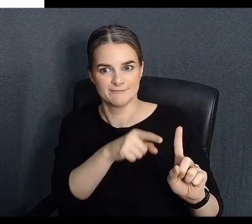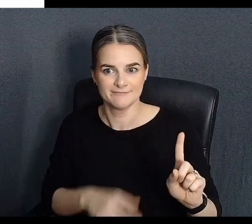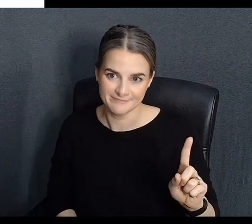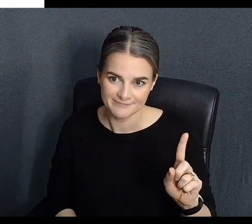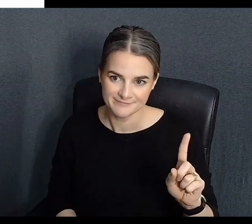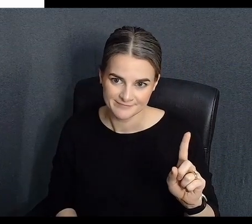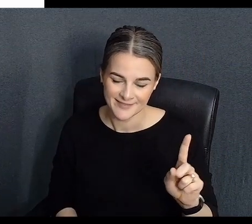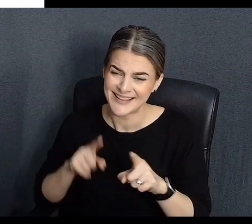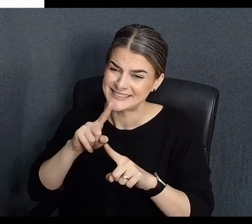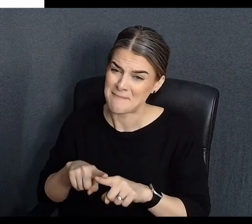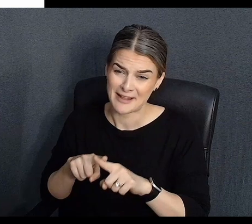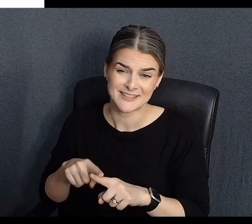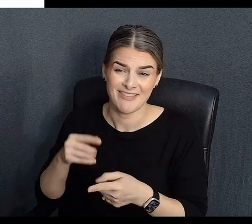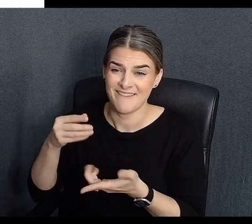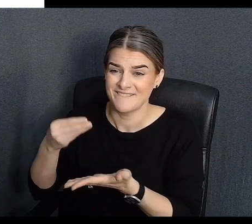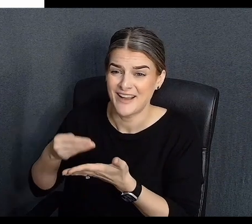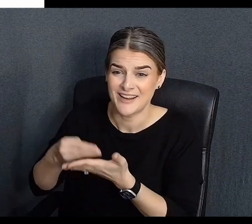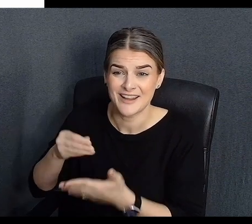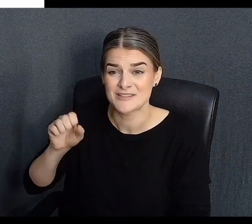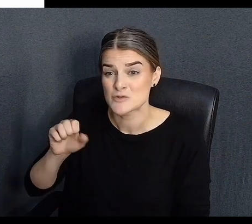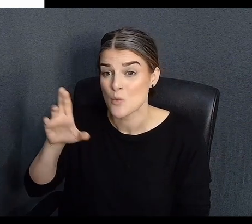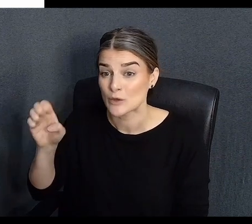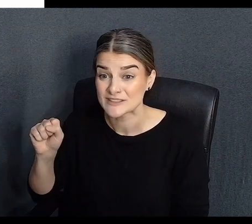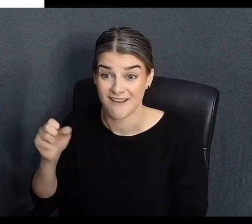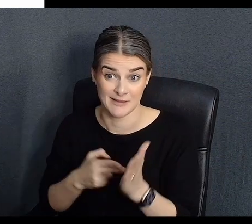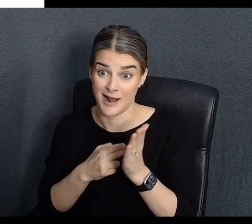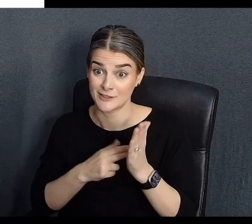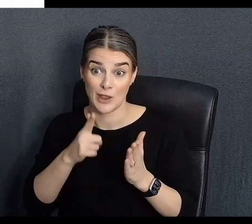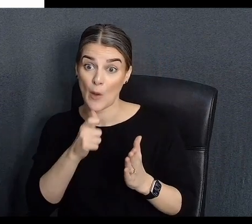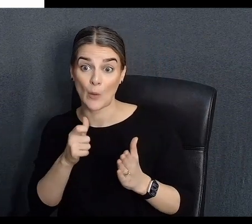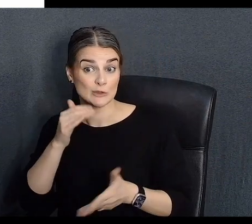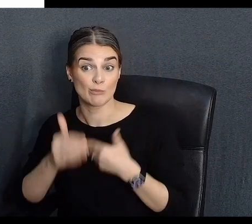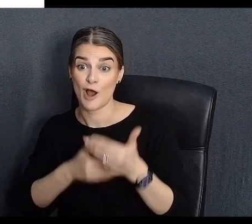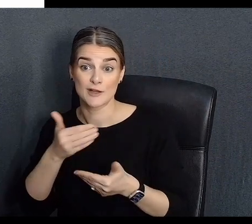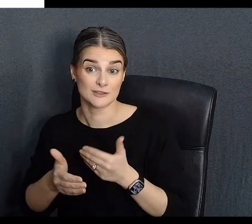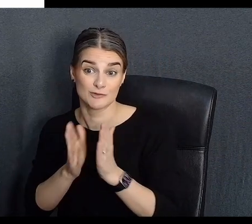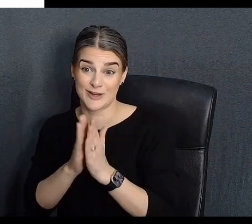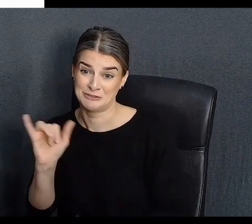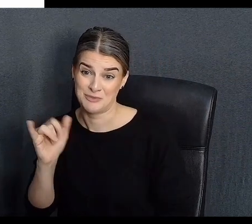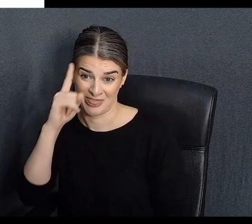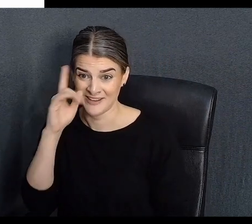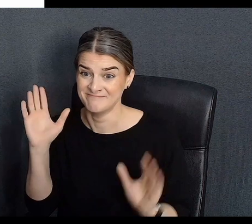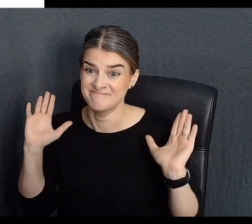and honestly, whose desk I think it gets on. So there's a lot that goes into funding,